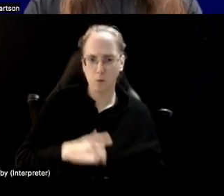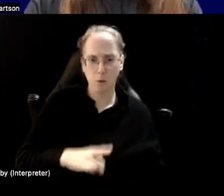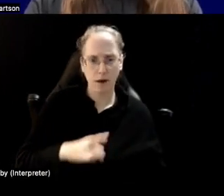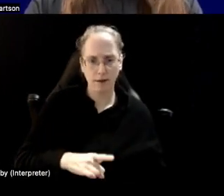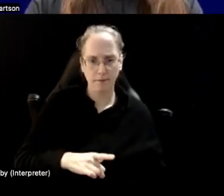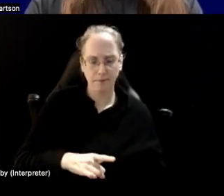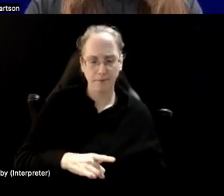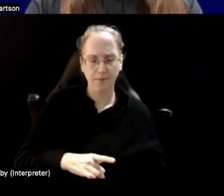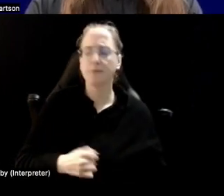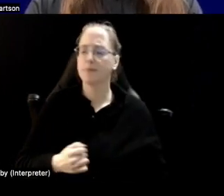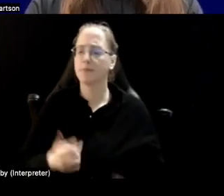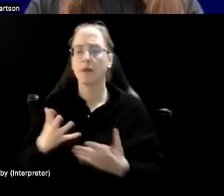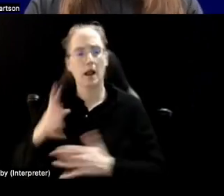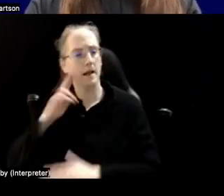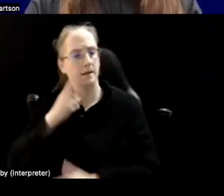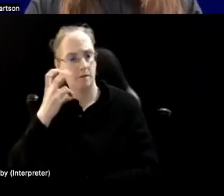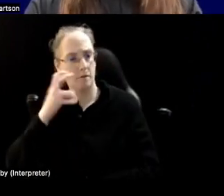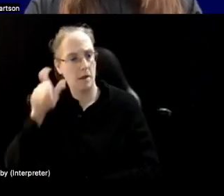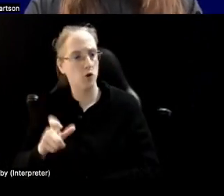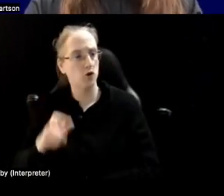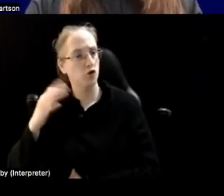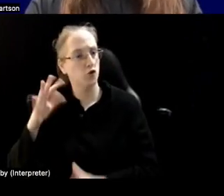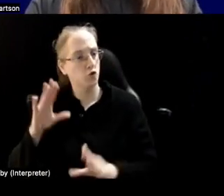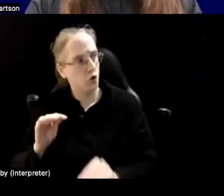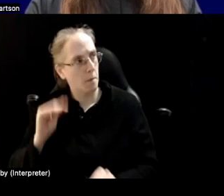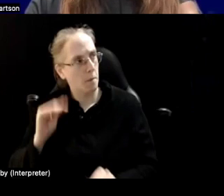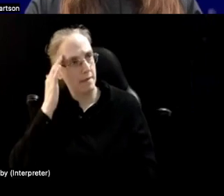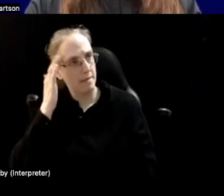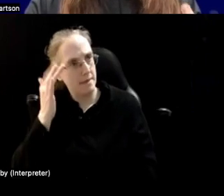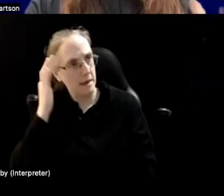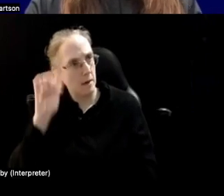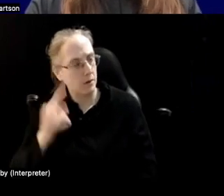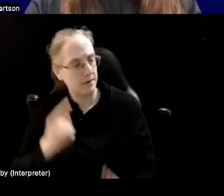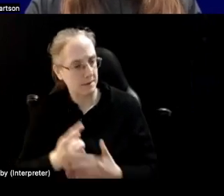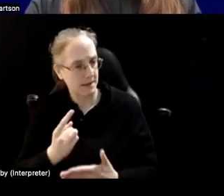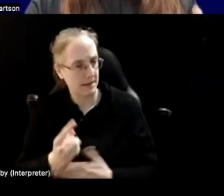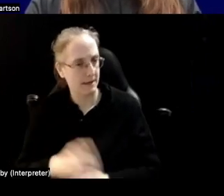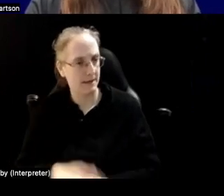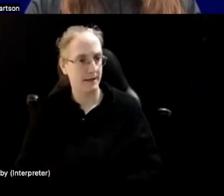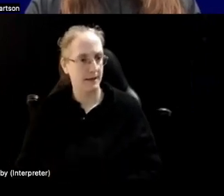think about what is happening. So, they can set the pace, "I need this much time to think about